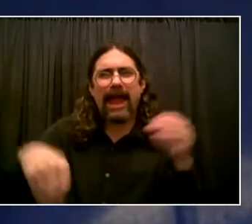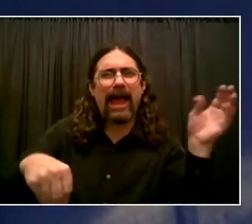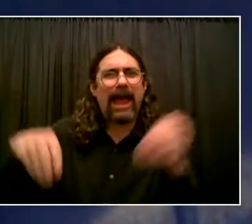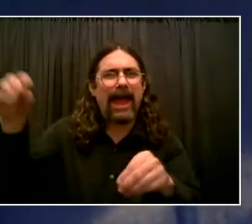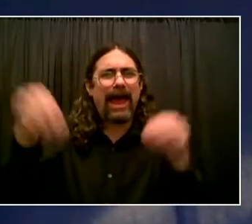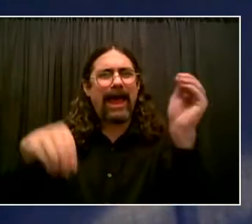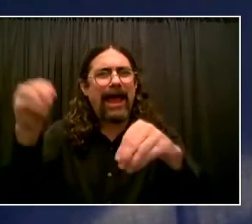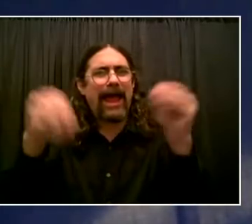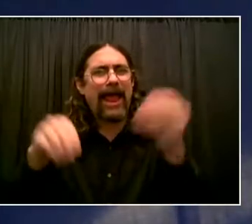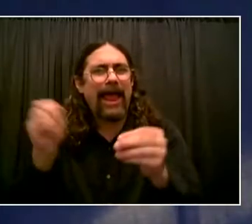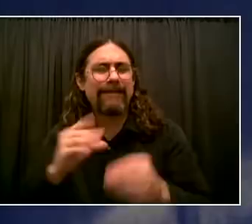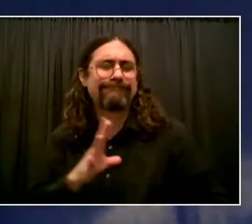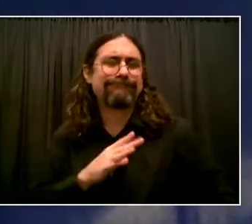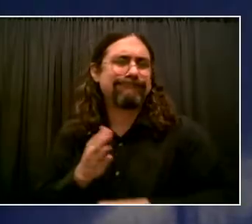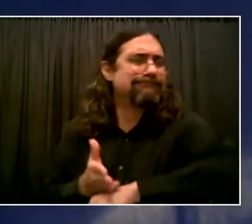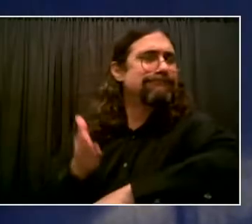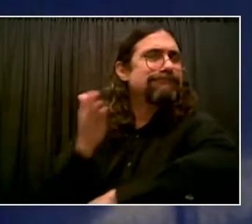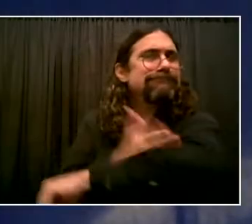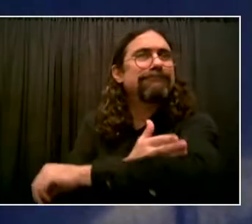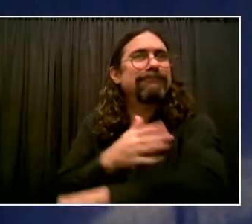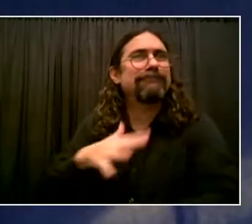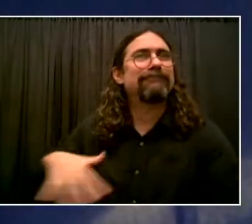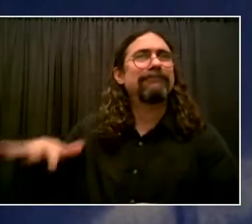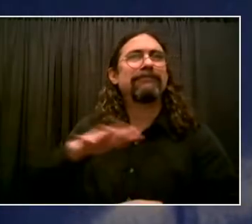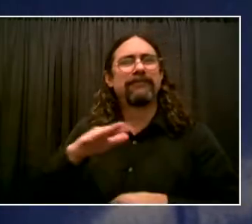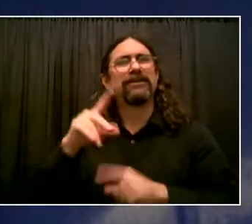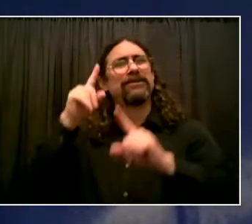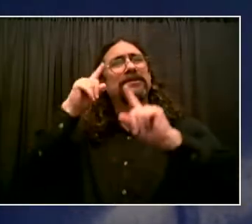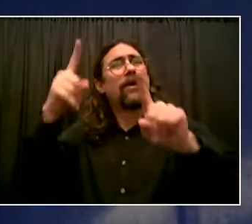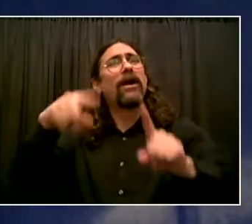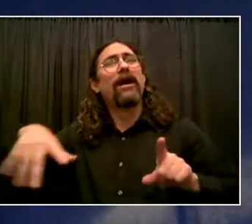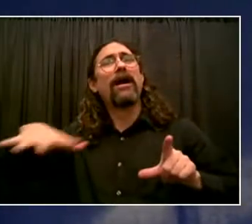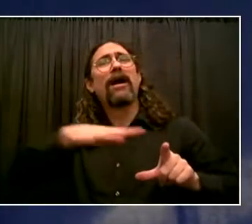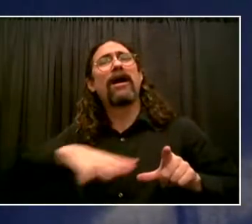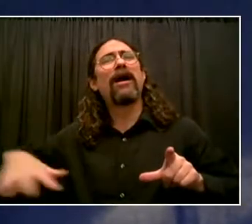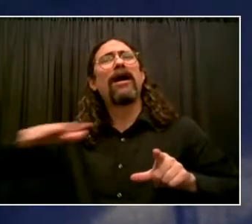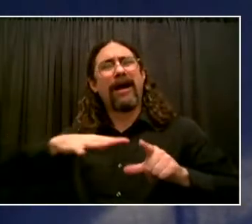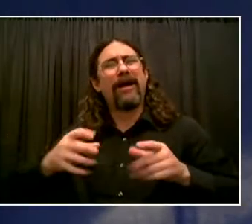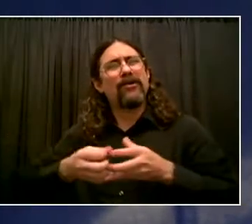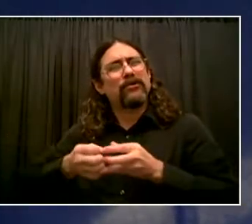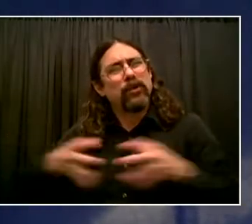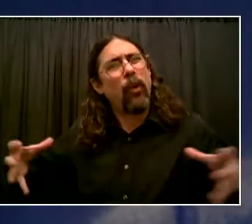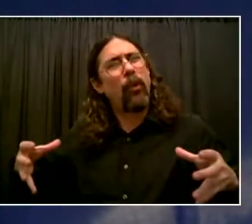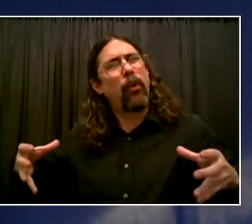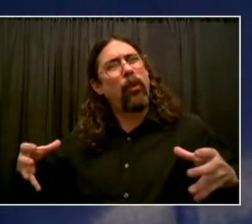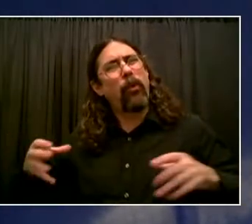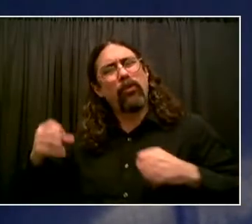PARKS AND SCHOOLS AND OTHER INFRASTRUCTURE NEEDED TO SUPPORT GROWTH.